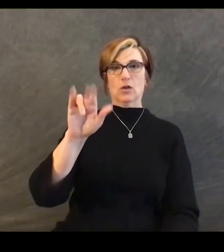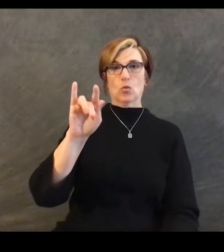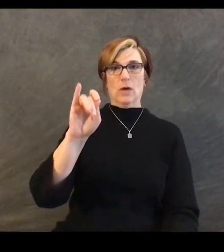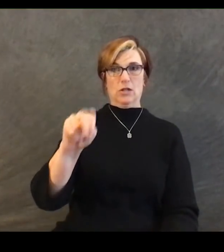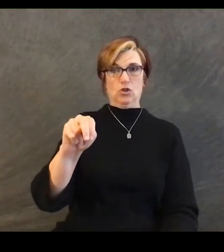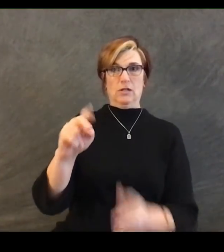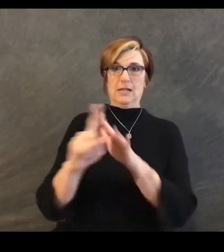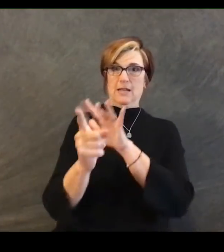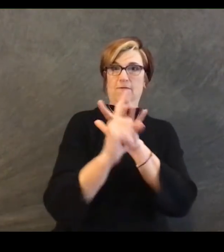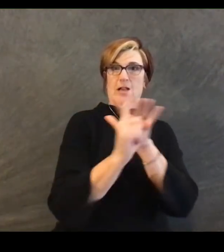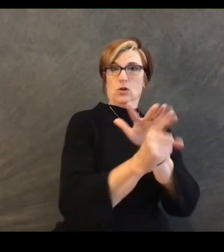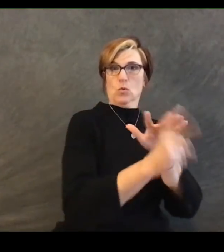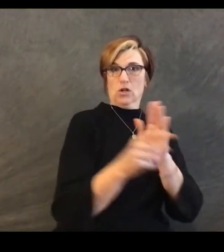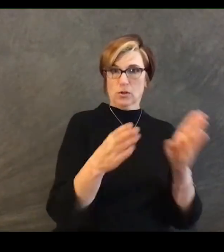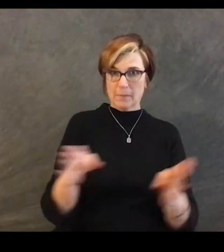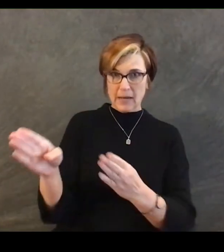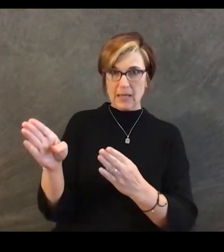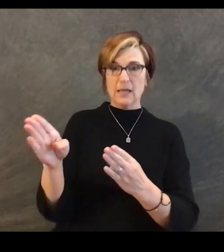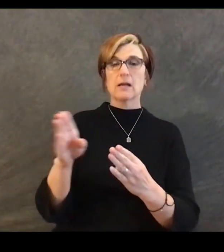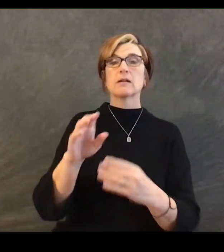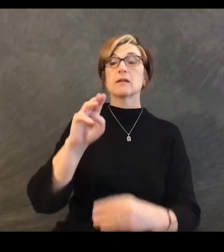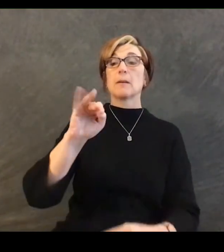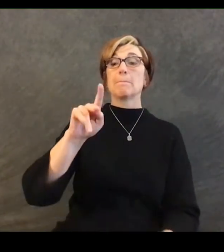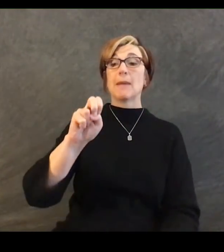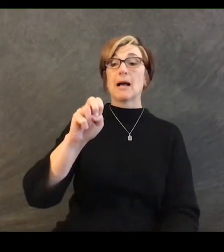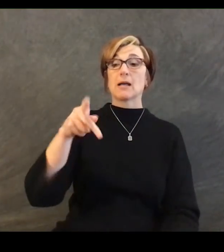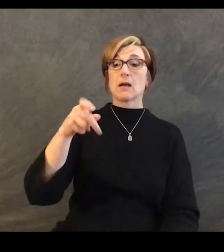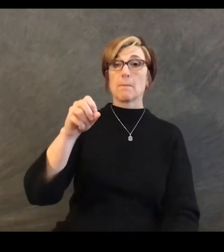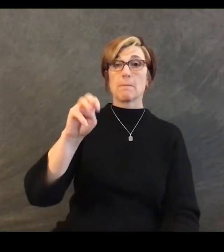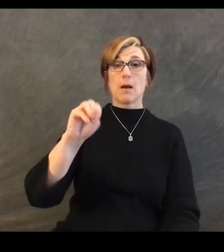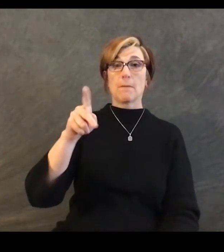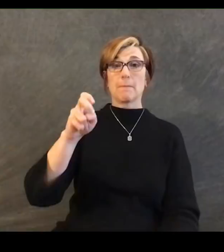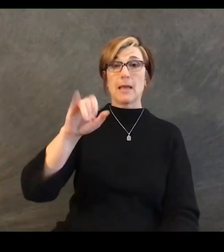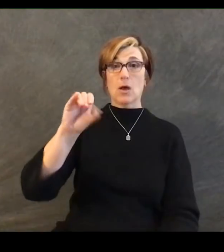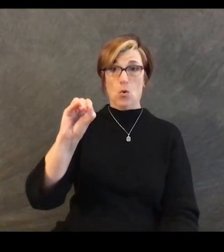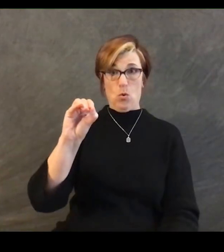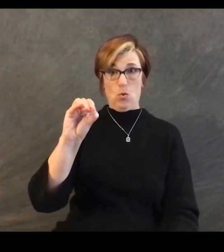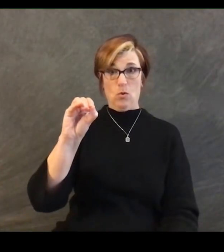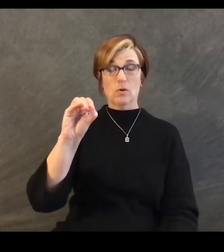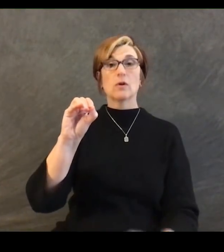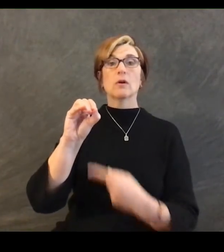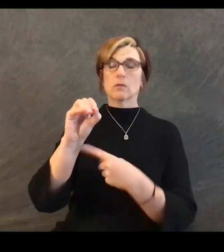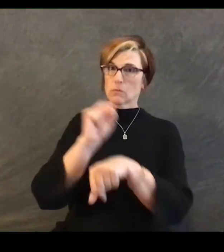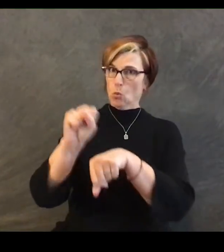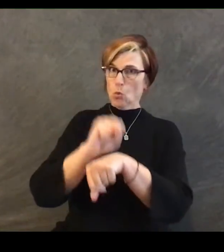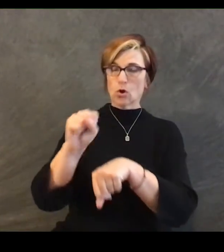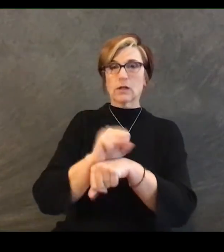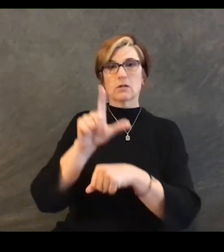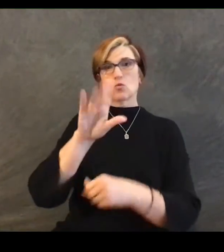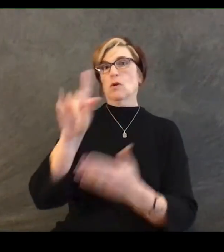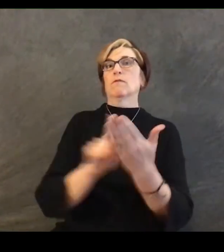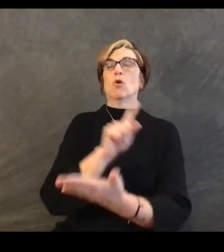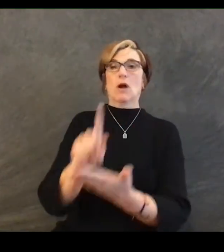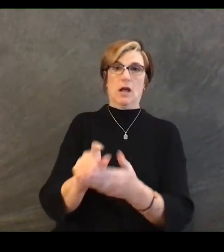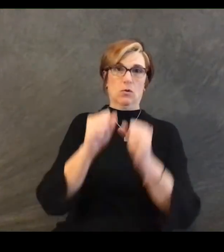Pompeo has been working round-the-clock along with ambassador O'Brien since